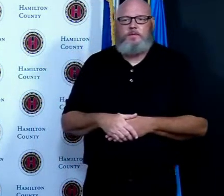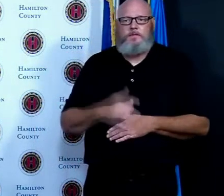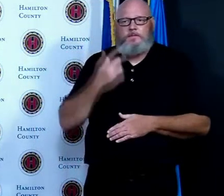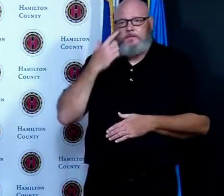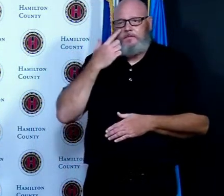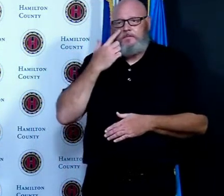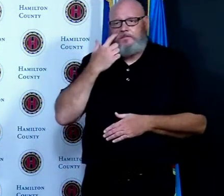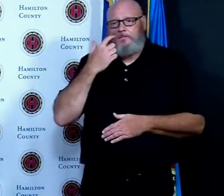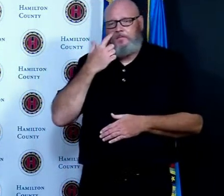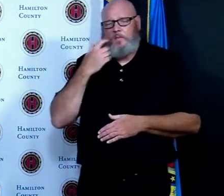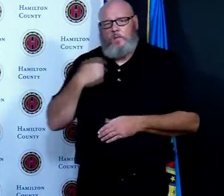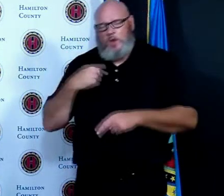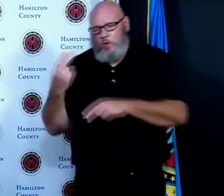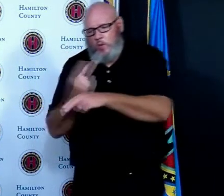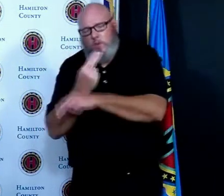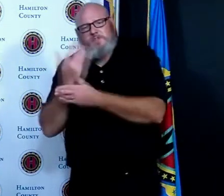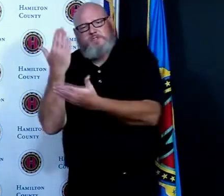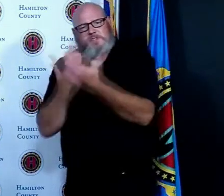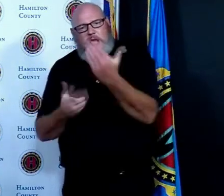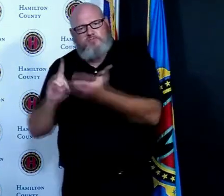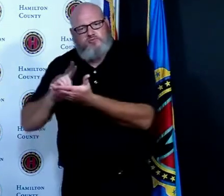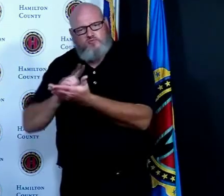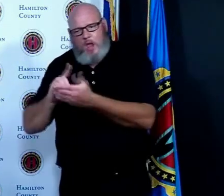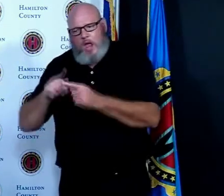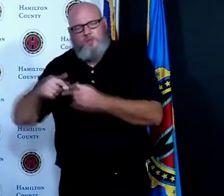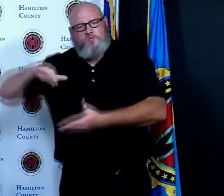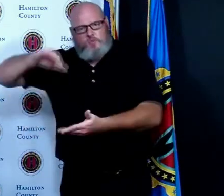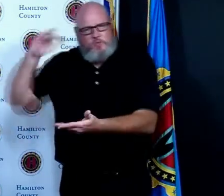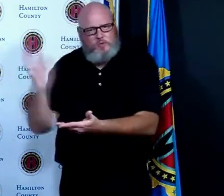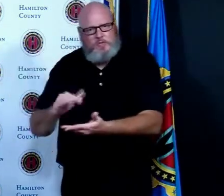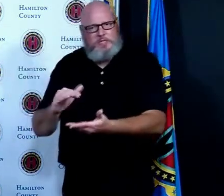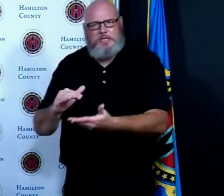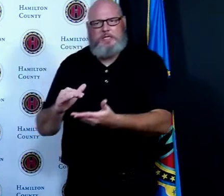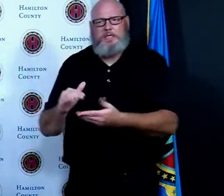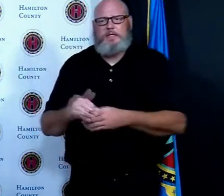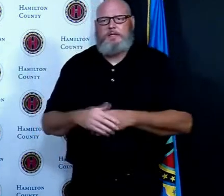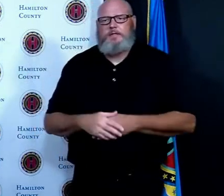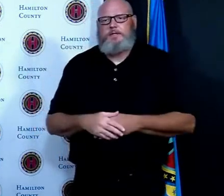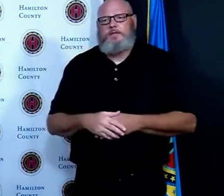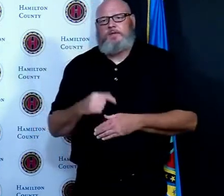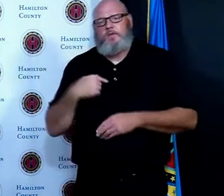convalescent antibodies so I do think that it's a different course but we have a very